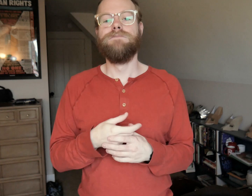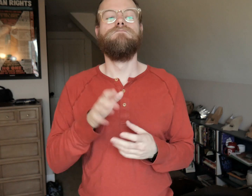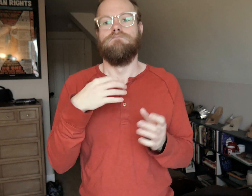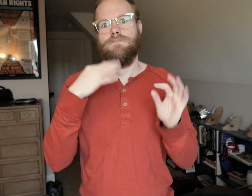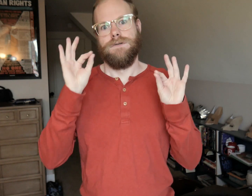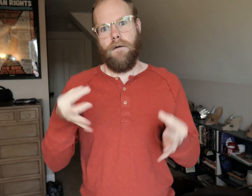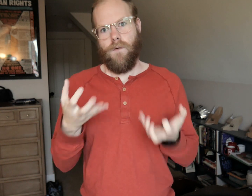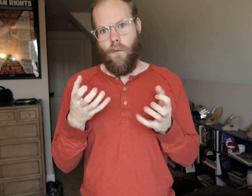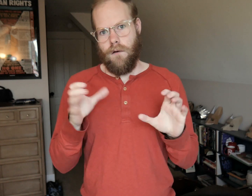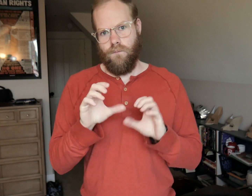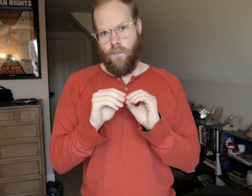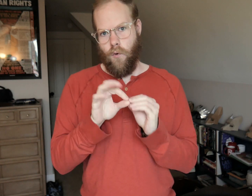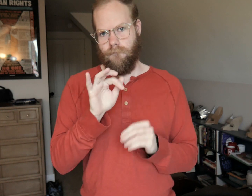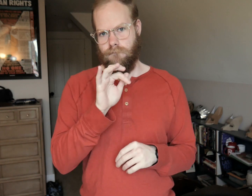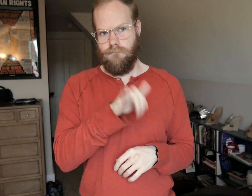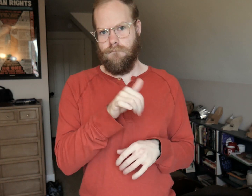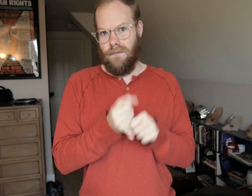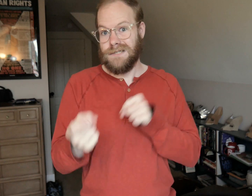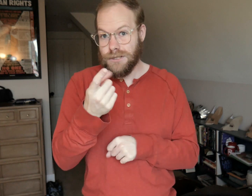I definitely want to do more of those next year.